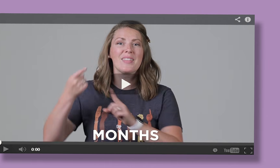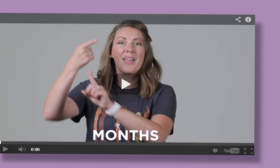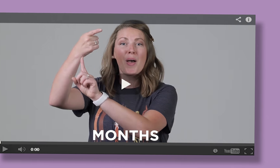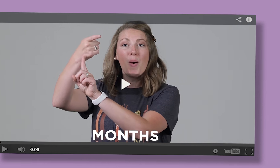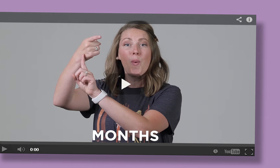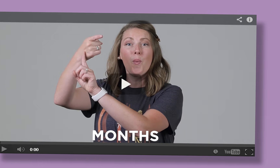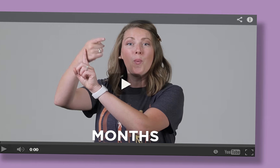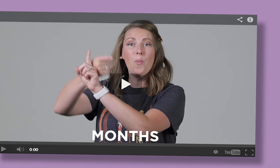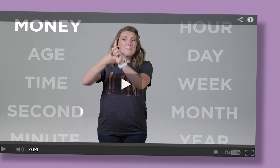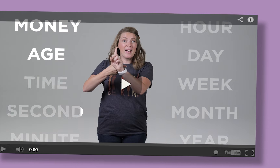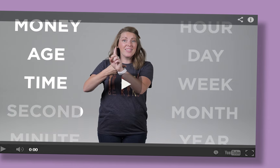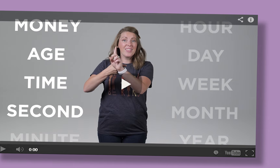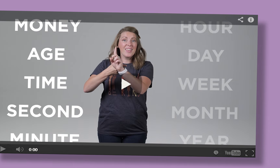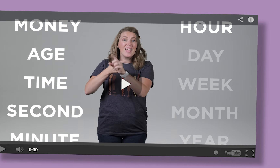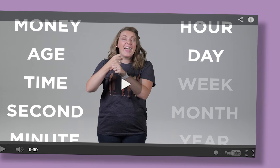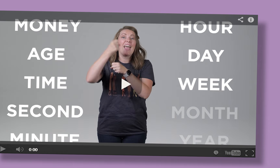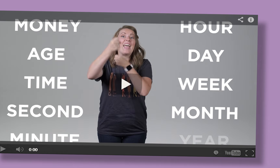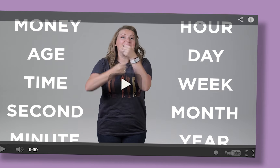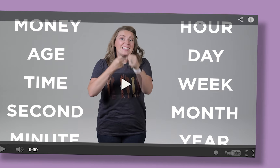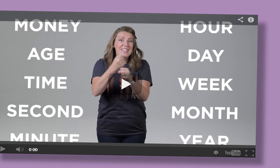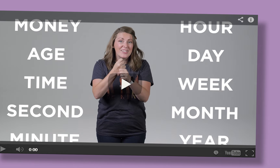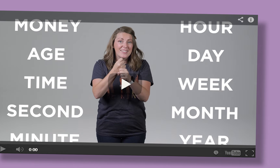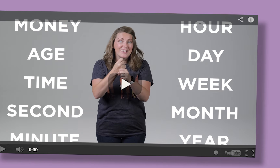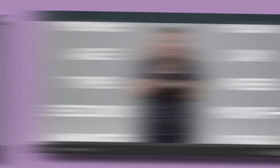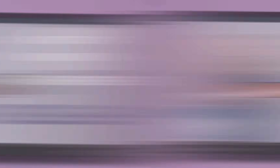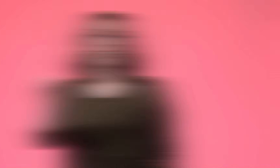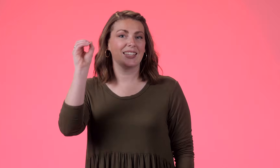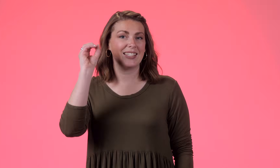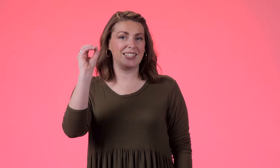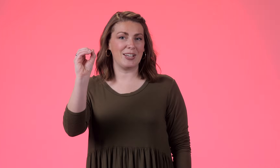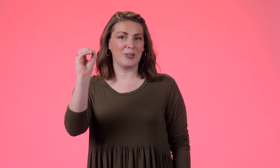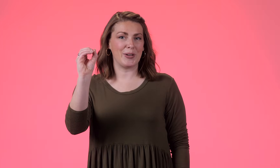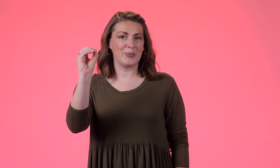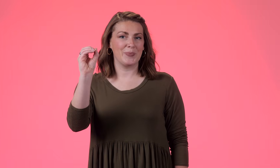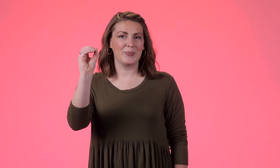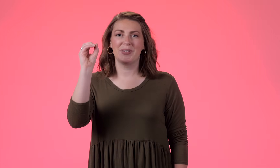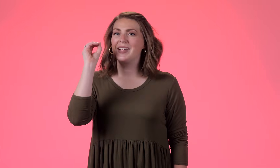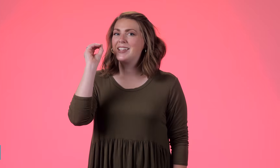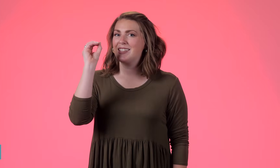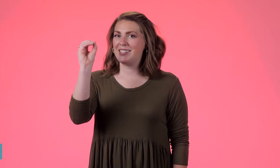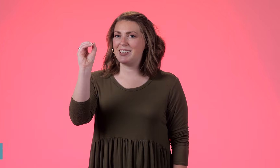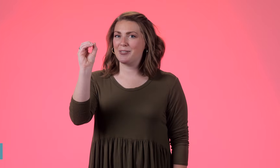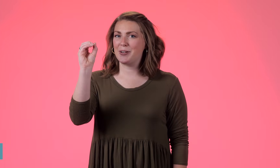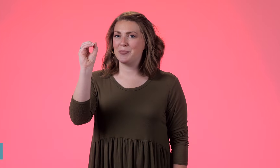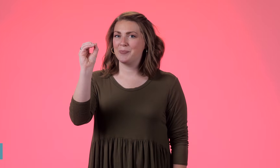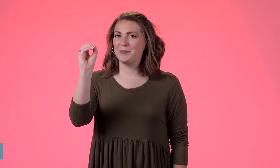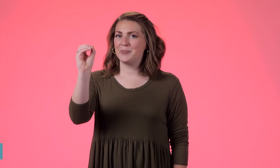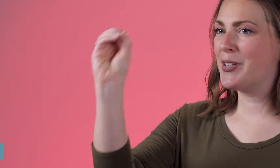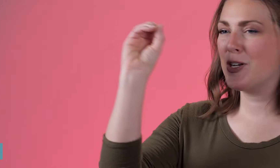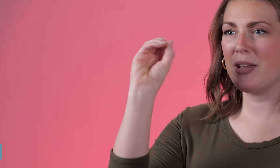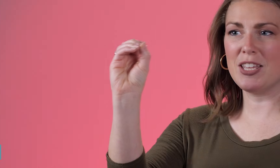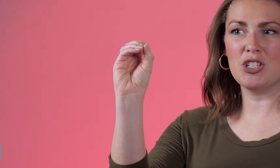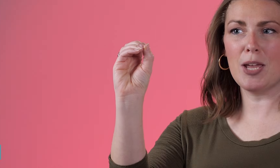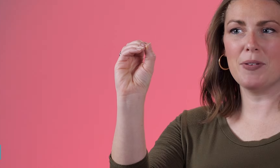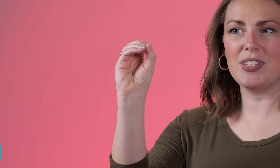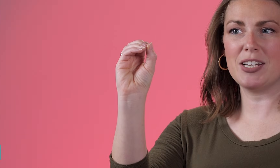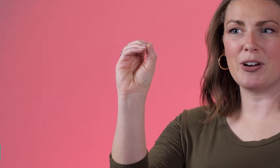video I'll include the link in the description zero, zero. We're making the shape of a zero, 0.